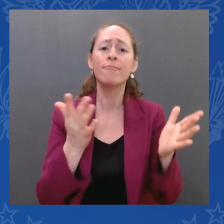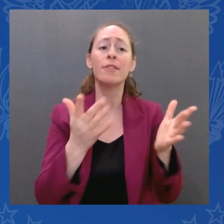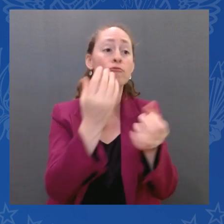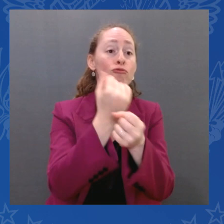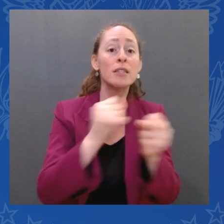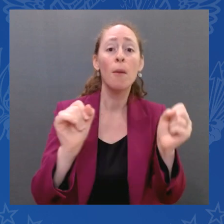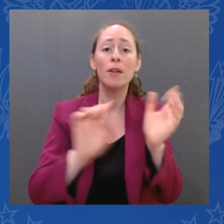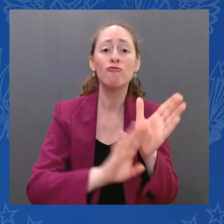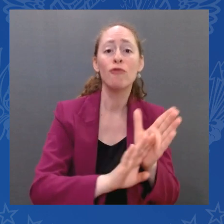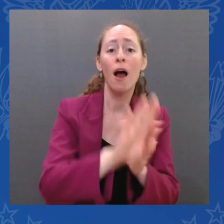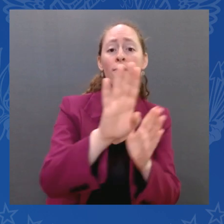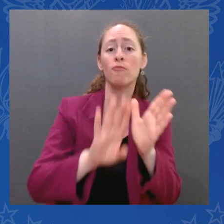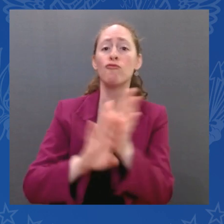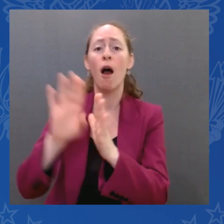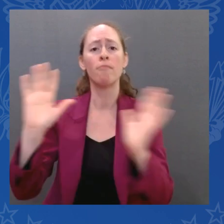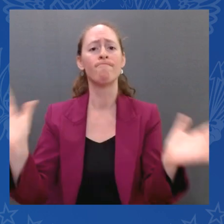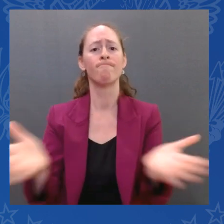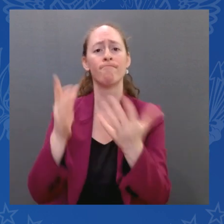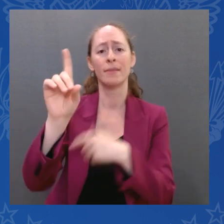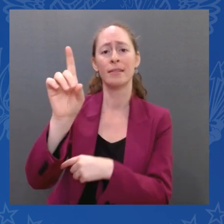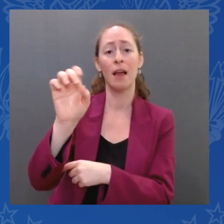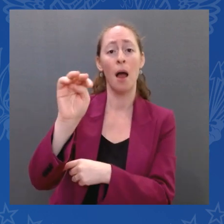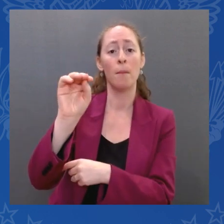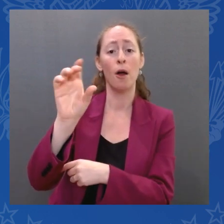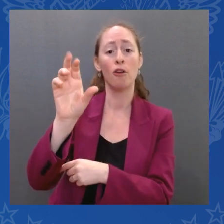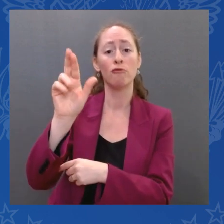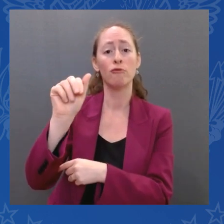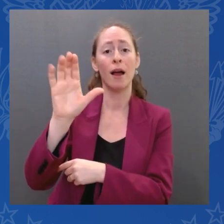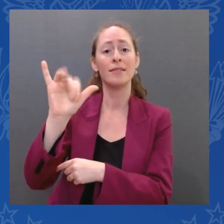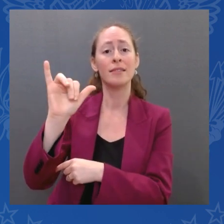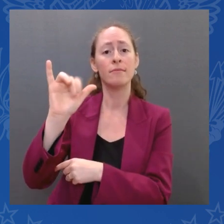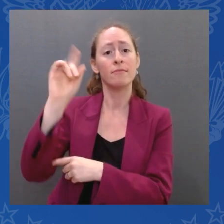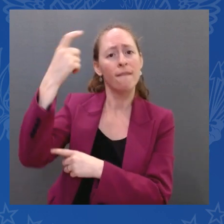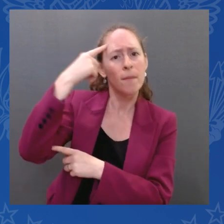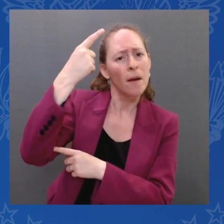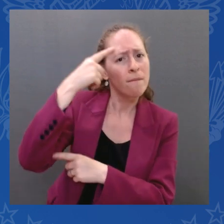We're going to celebrate the ending of [enduring] people-to-people connection and the enduring connection